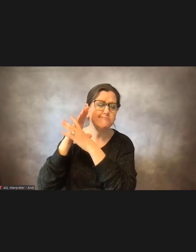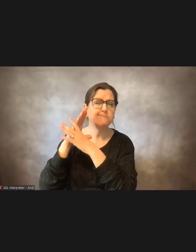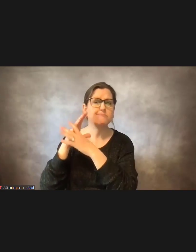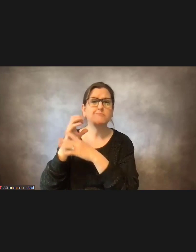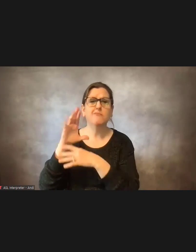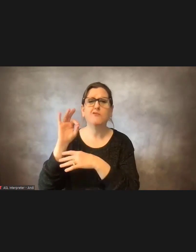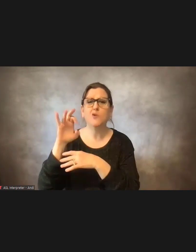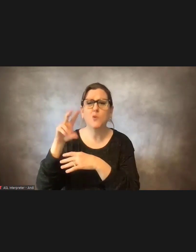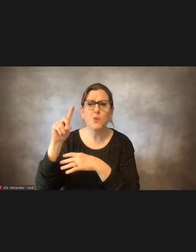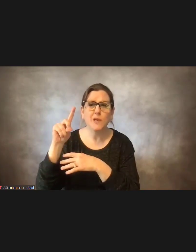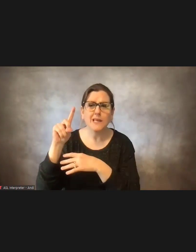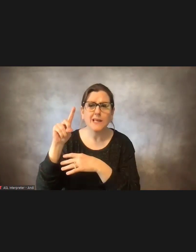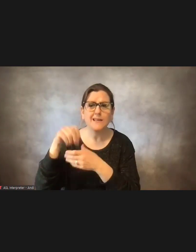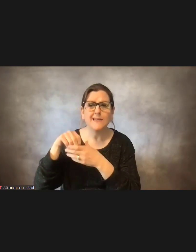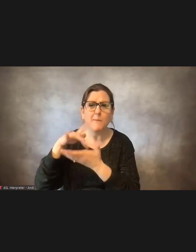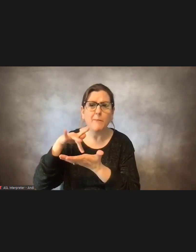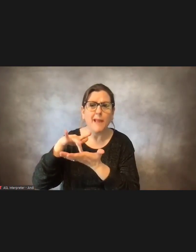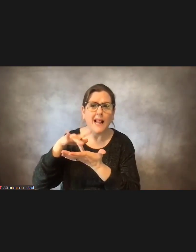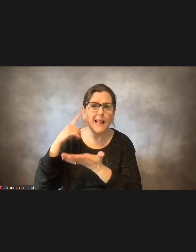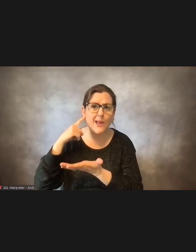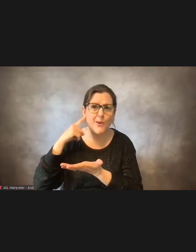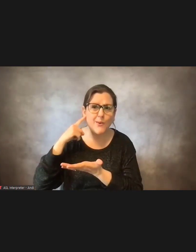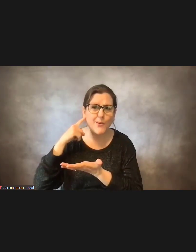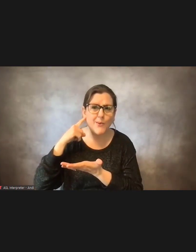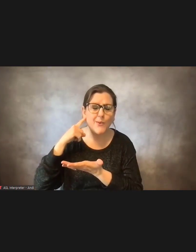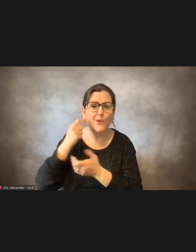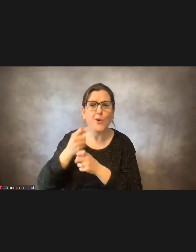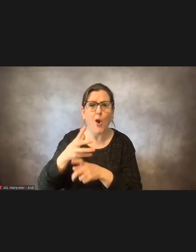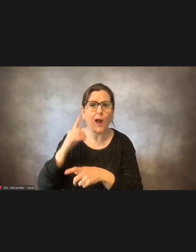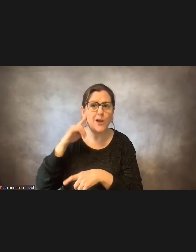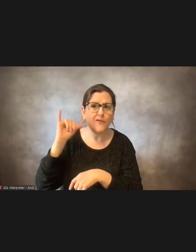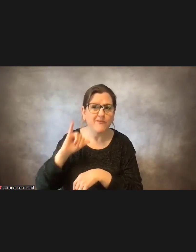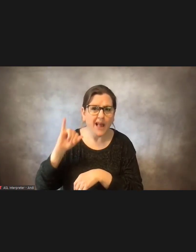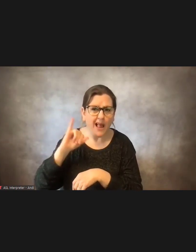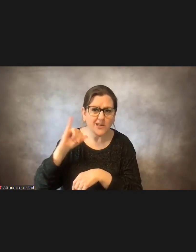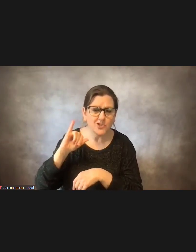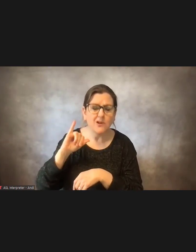fluid in the middle ear caused by ear infections that we may